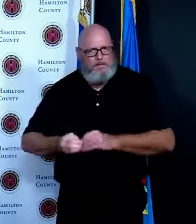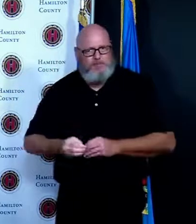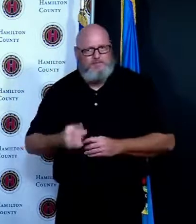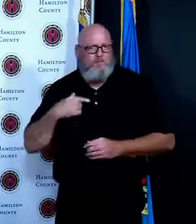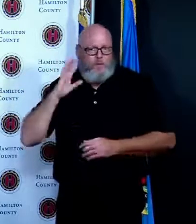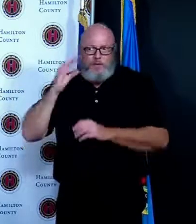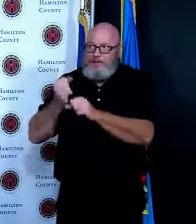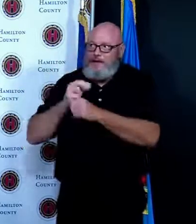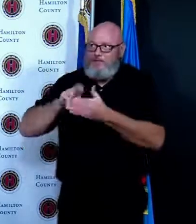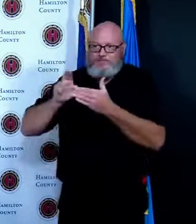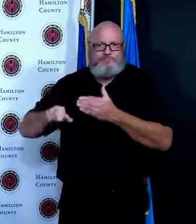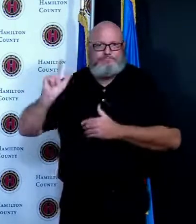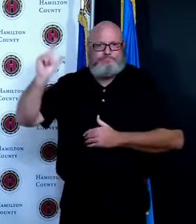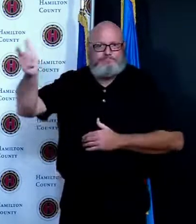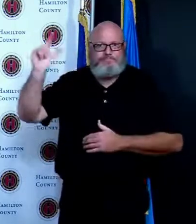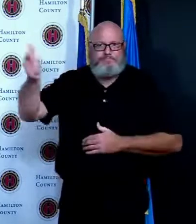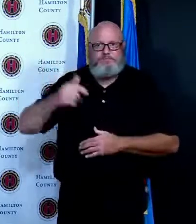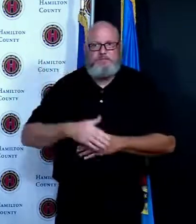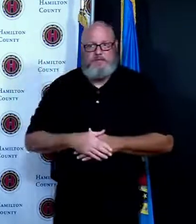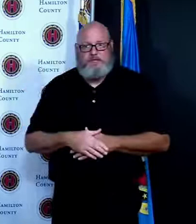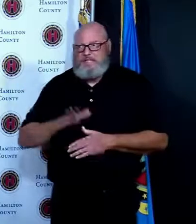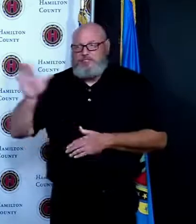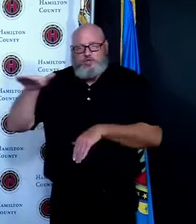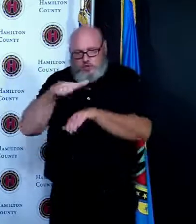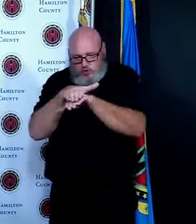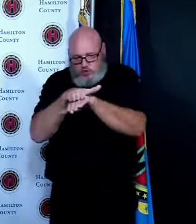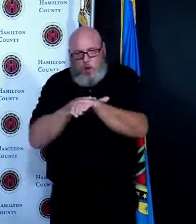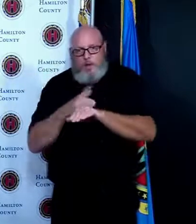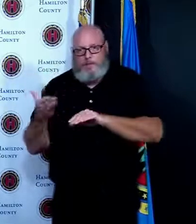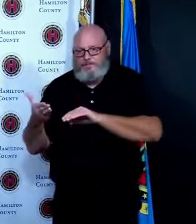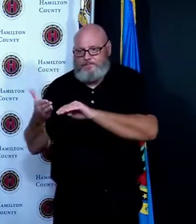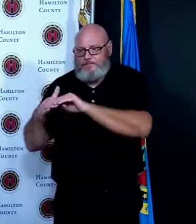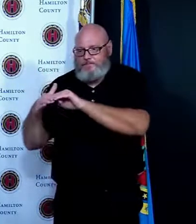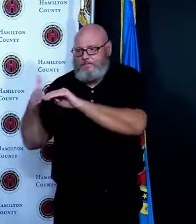as mentioned though this would be another delayed indicator so as you start to see hospitalizations